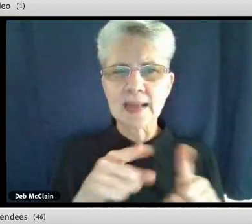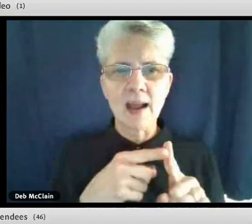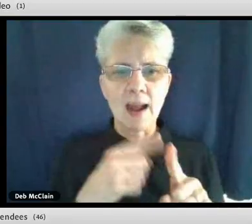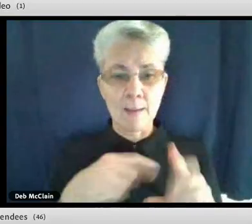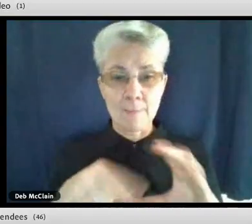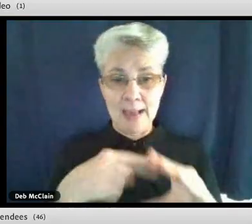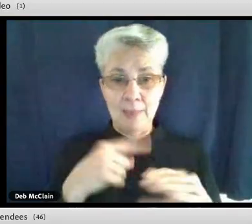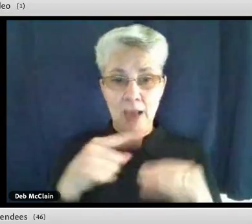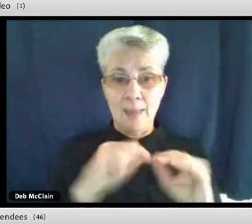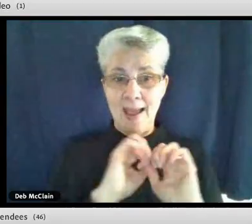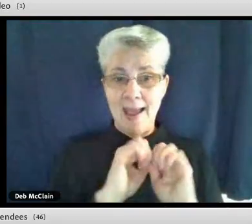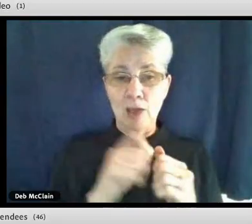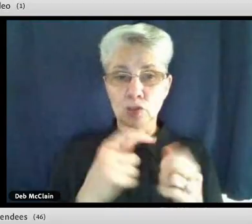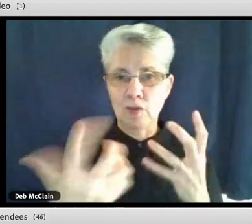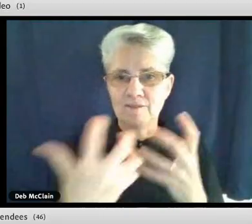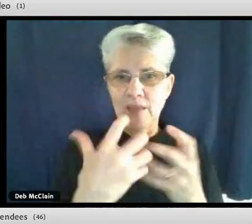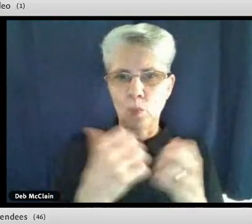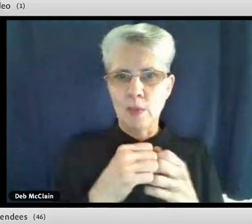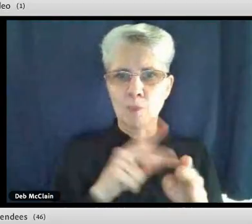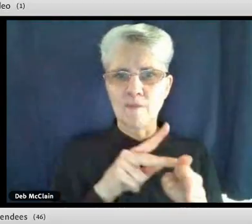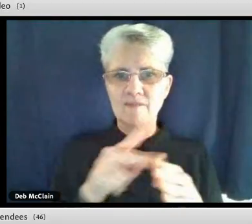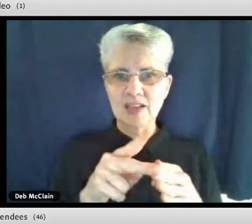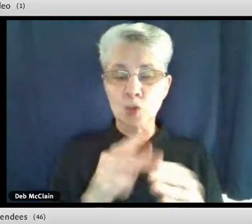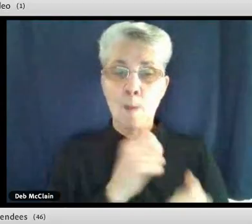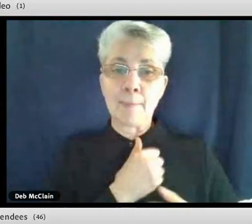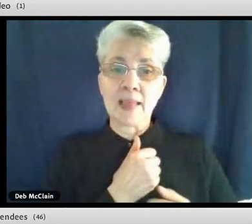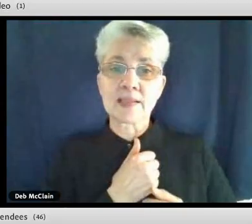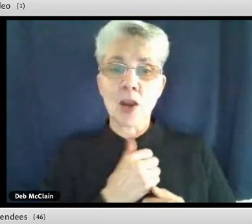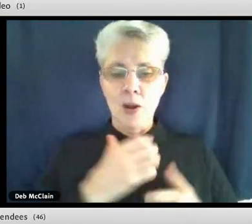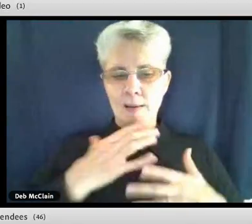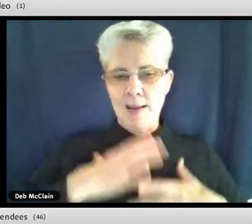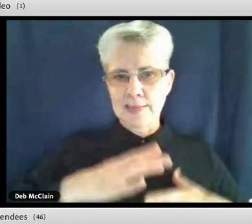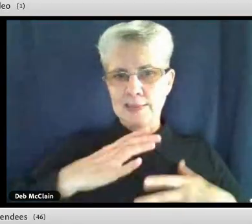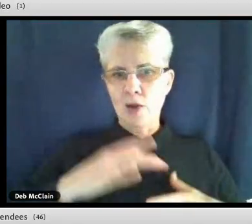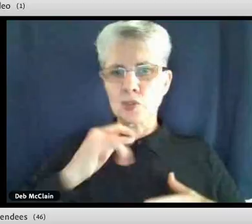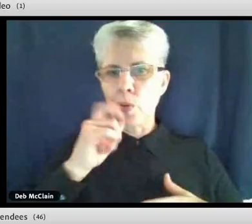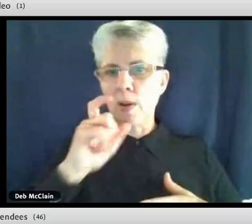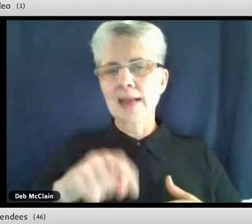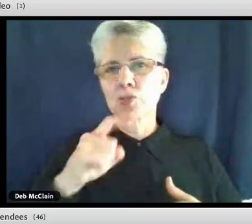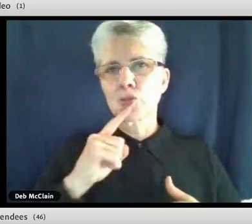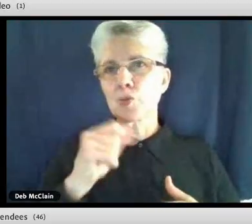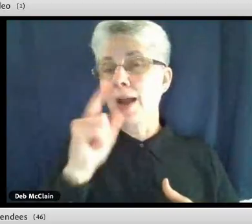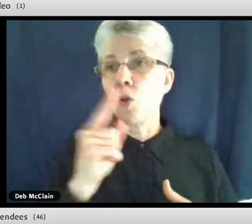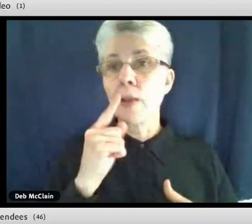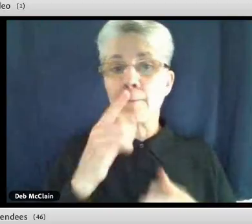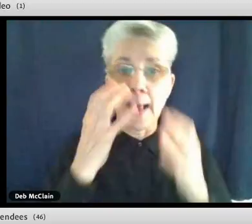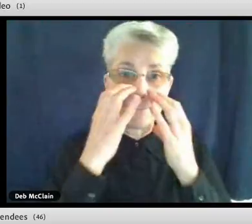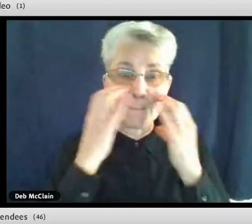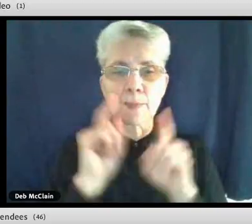about how it should fit with professional military attire. So it does have to not only be a mask, but it has to be professional,